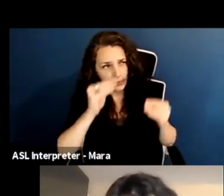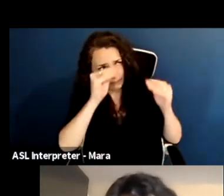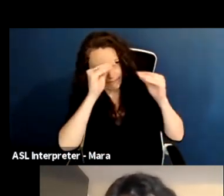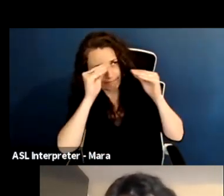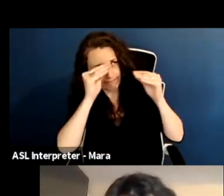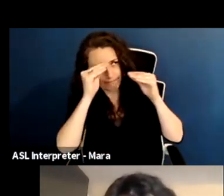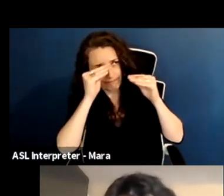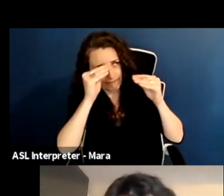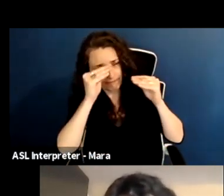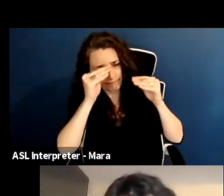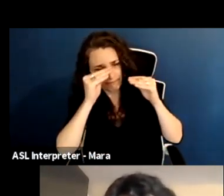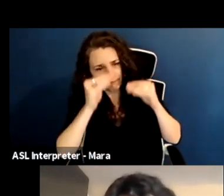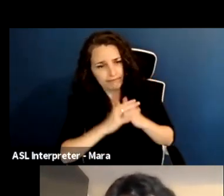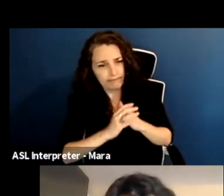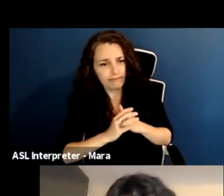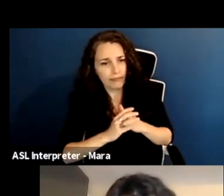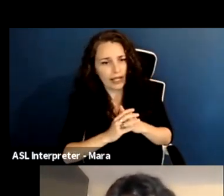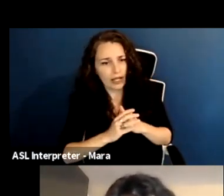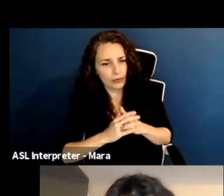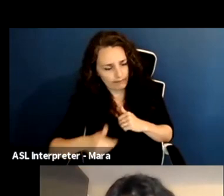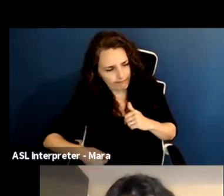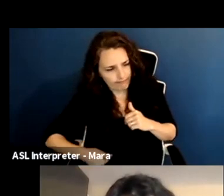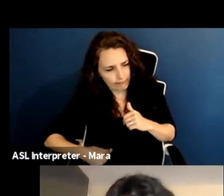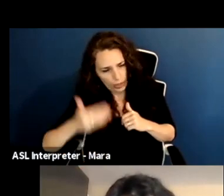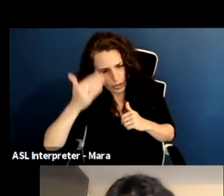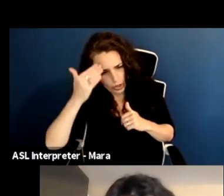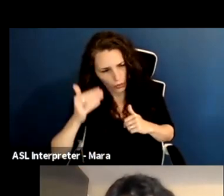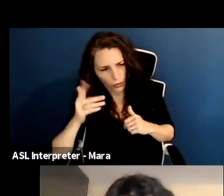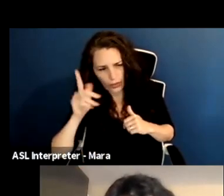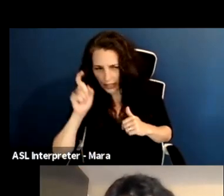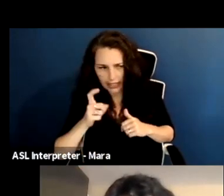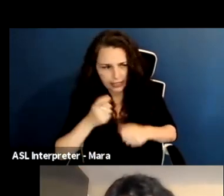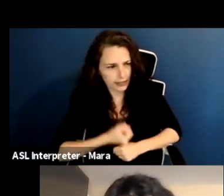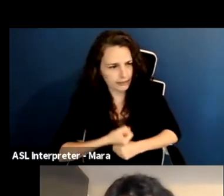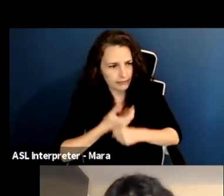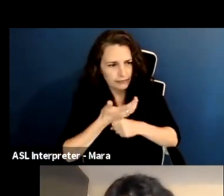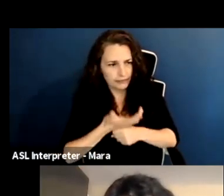and raise our voice and I've definitely carried that with me